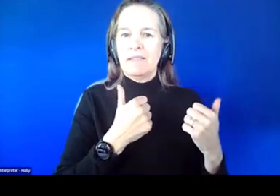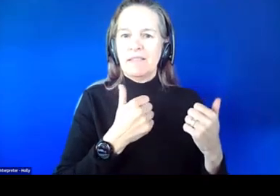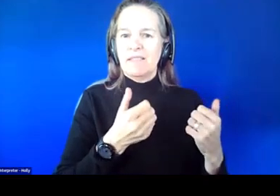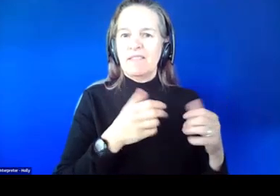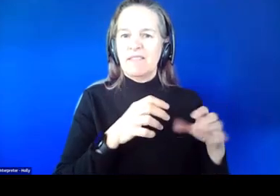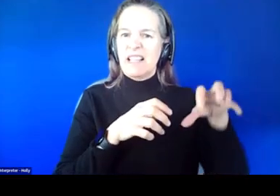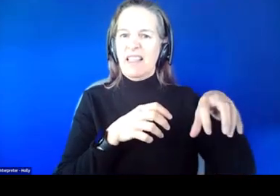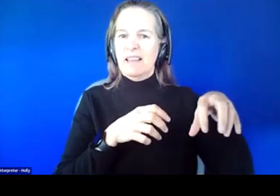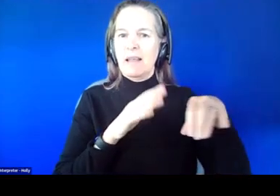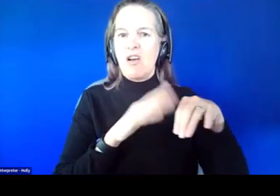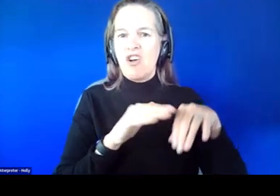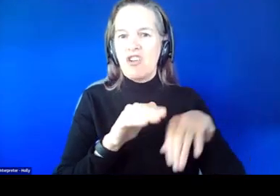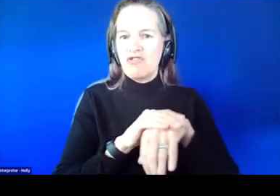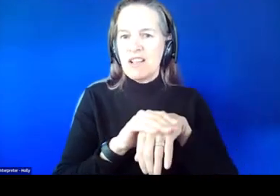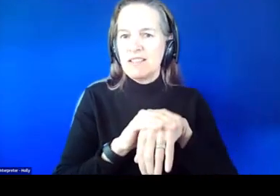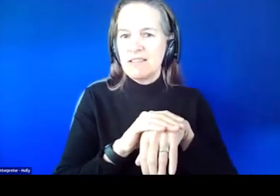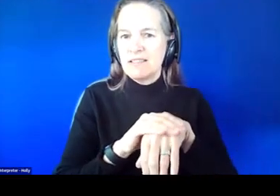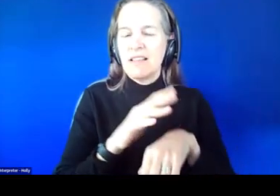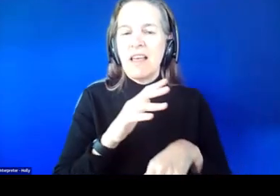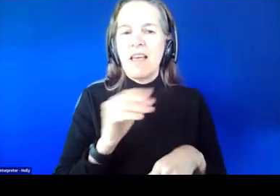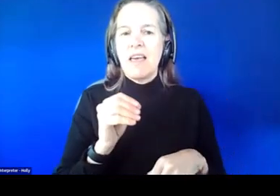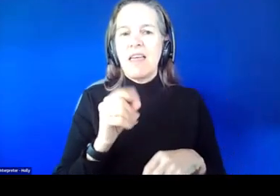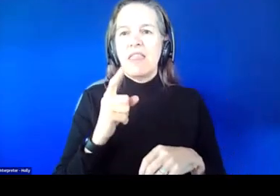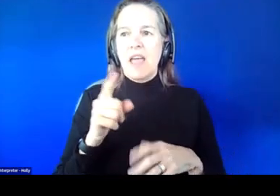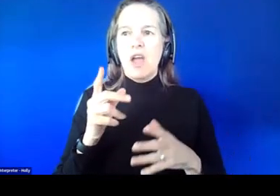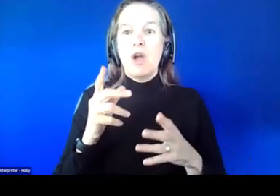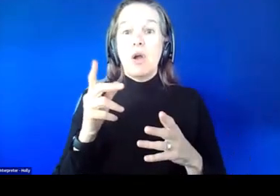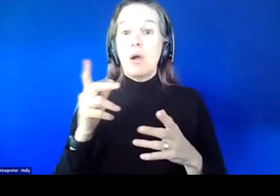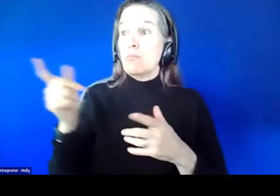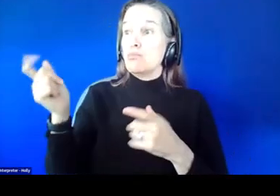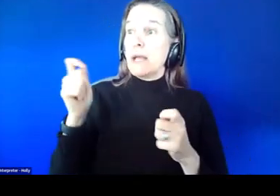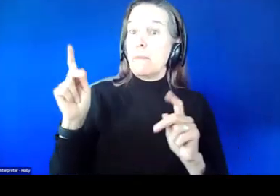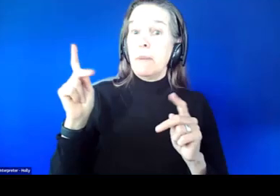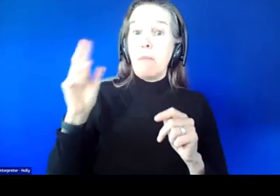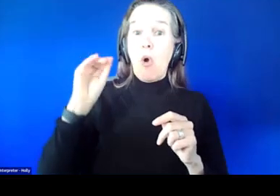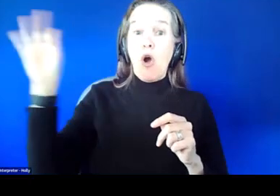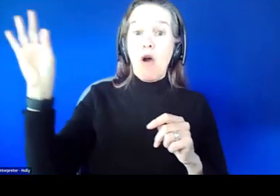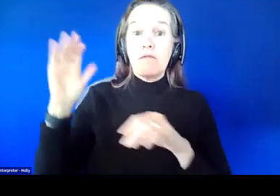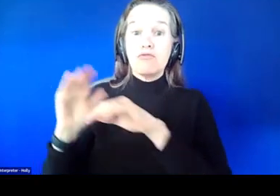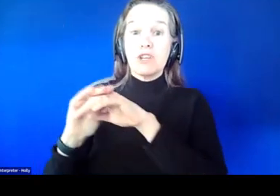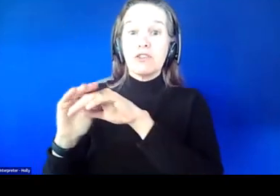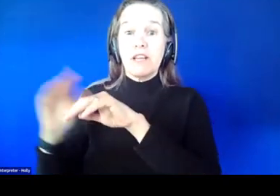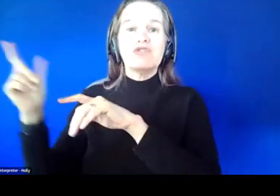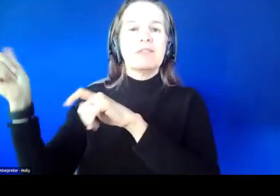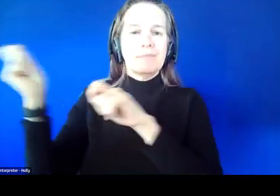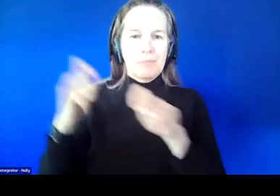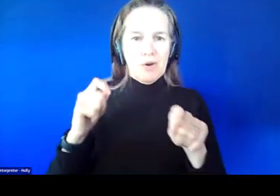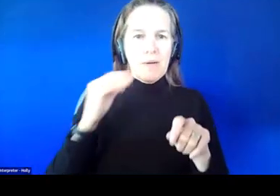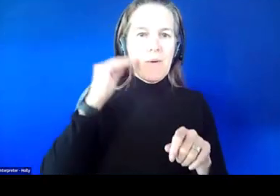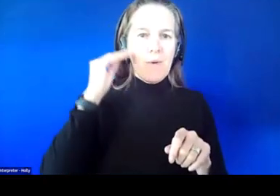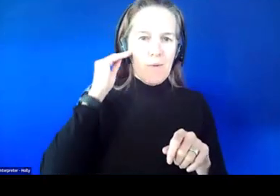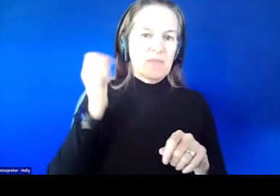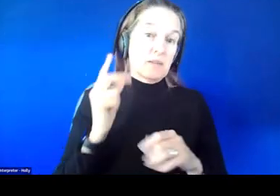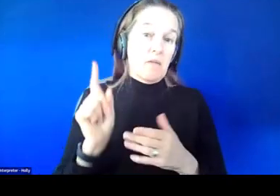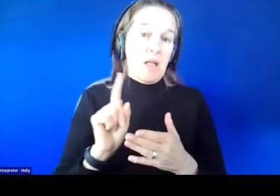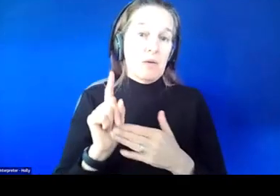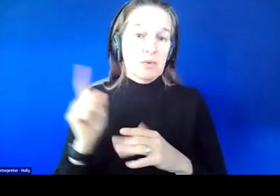back home who are off reservation several hours and then two you know there's a lot of work going